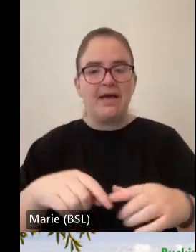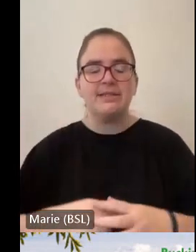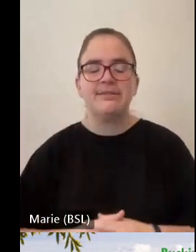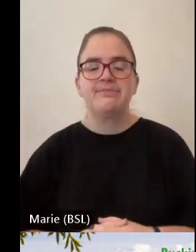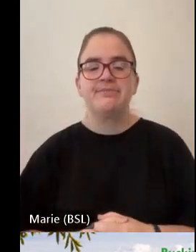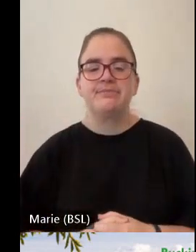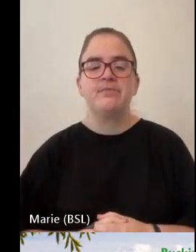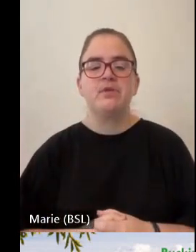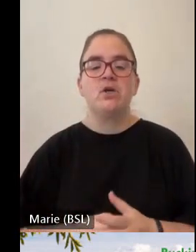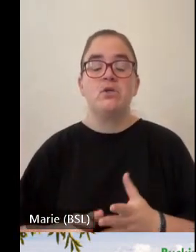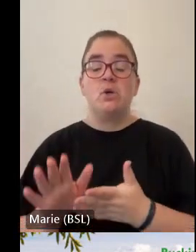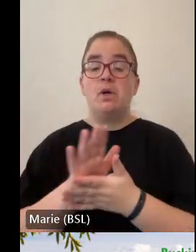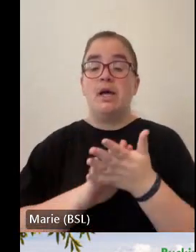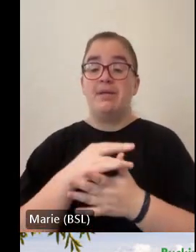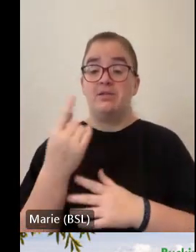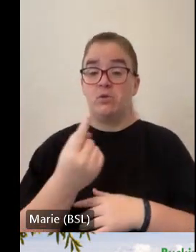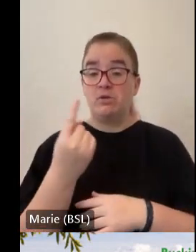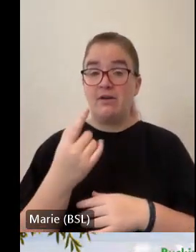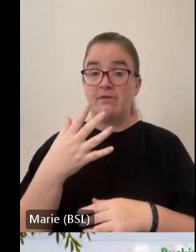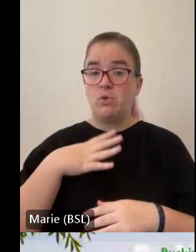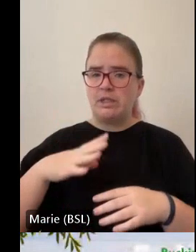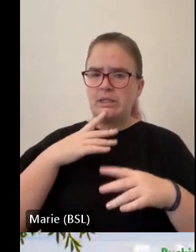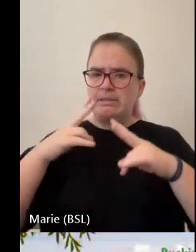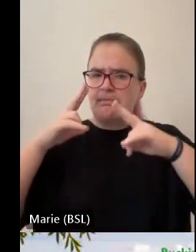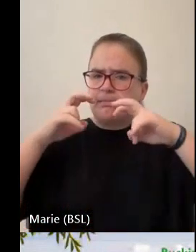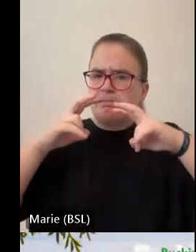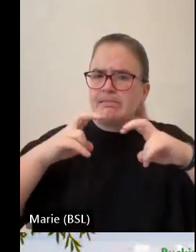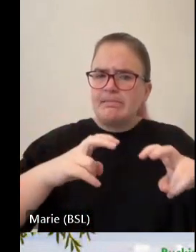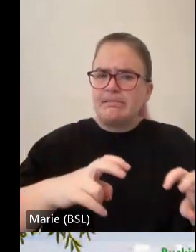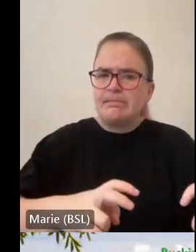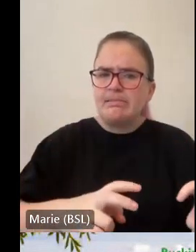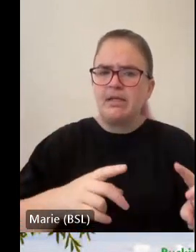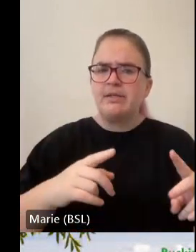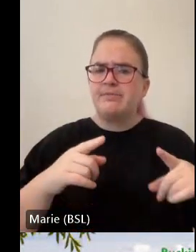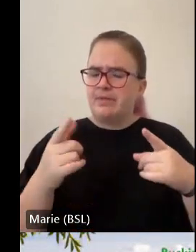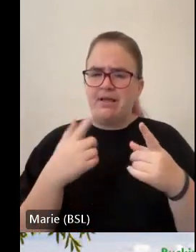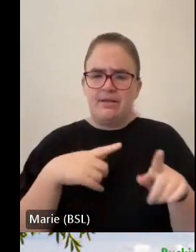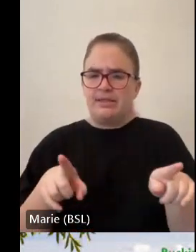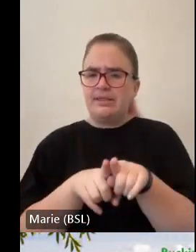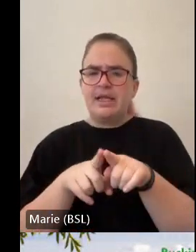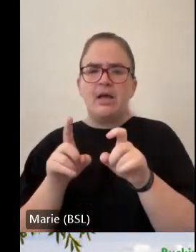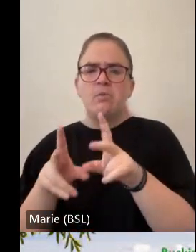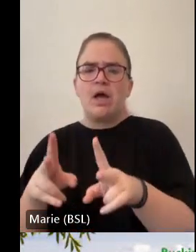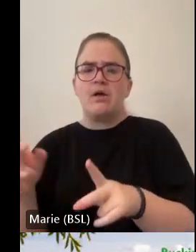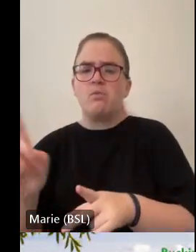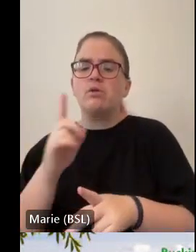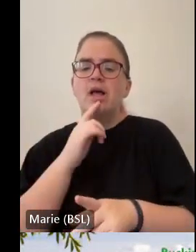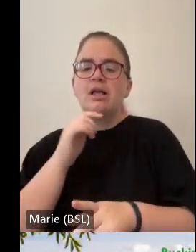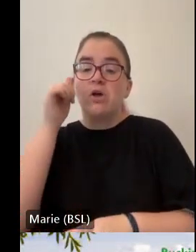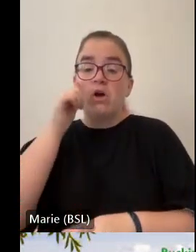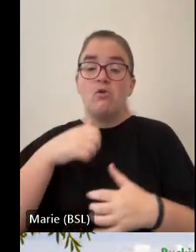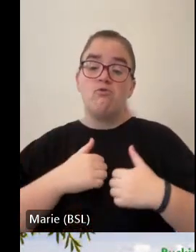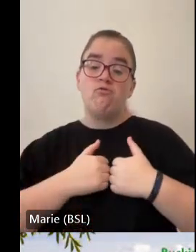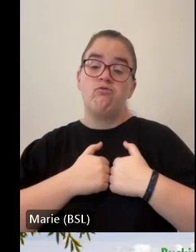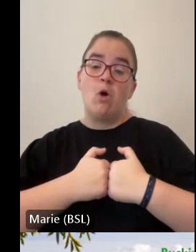So you need to look into the background of anything in the same way as Bernie was saying about the romance fraud, as